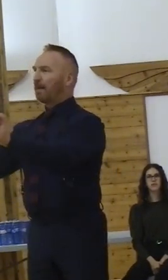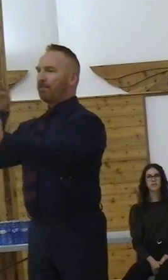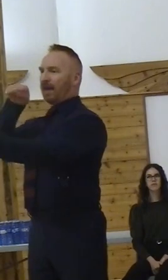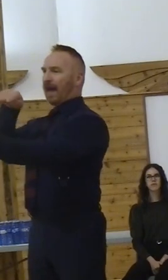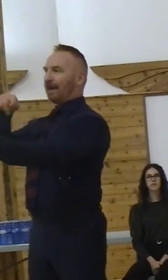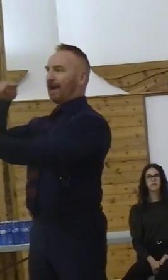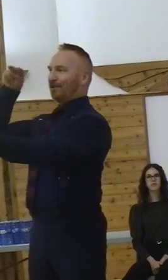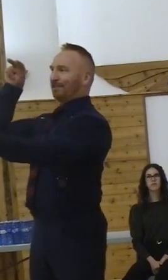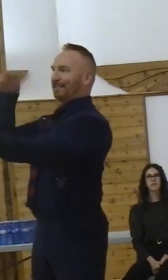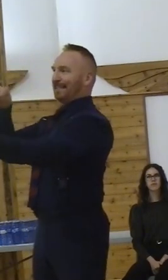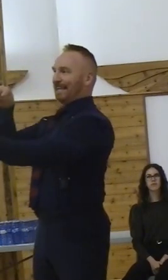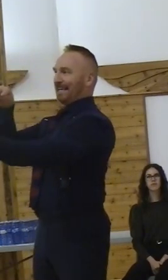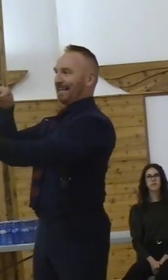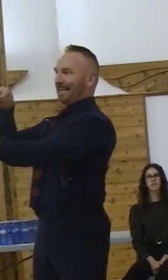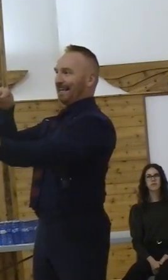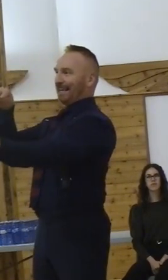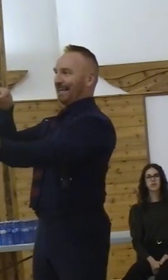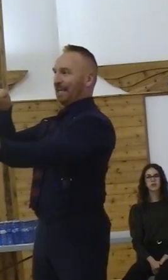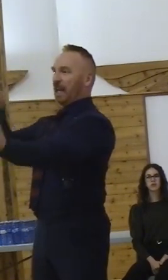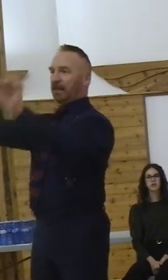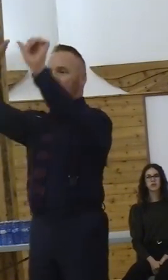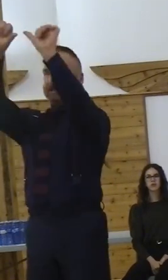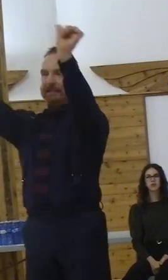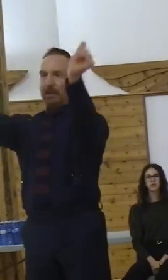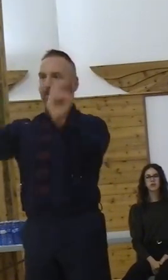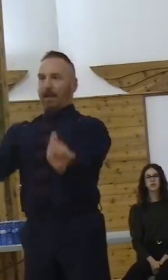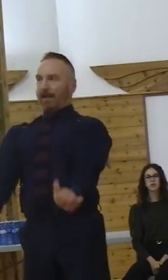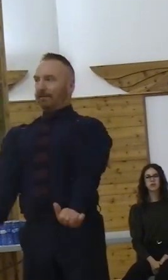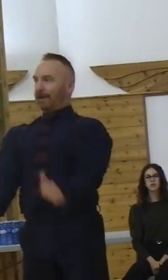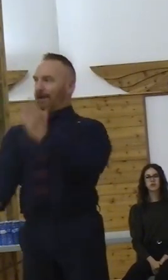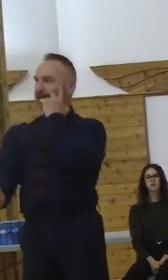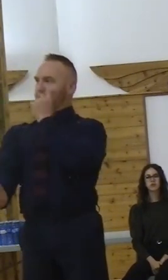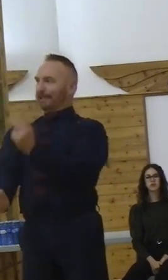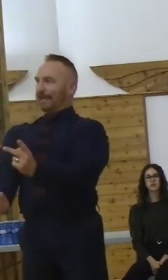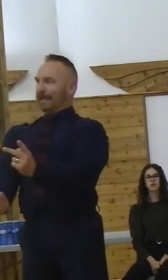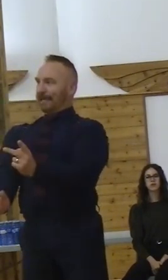side, there's something going on I couldn't see, I couldn't see.